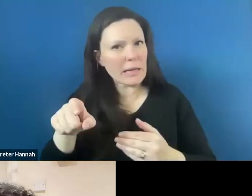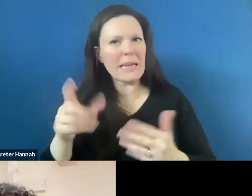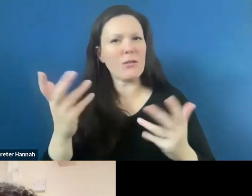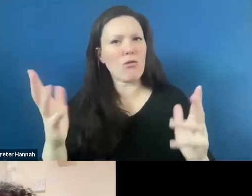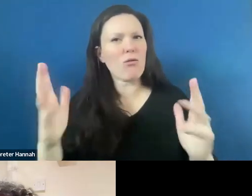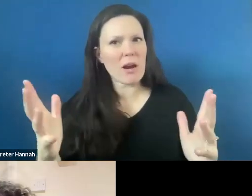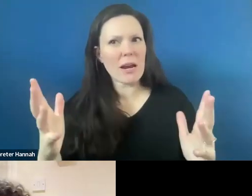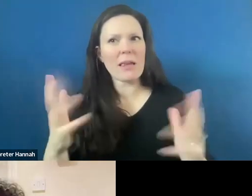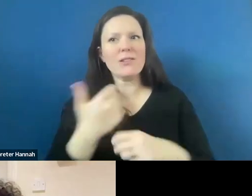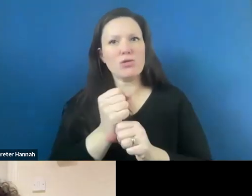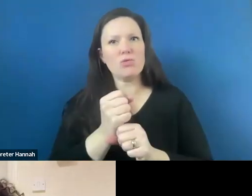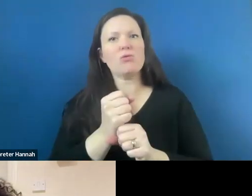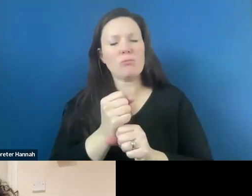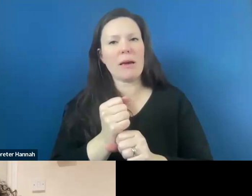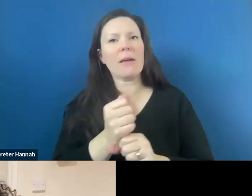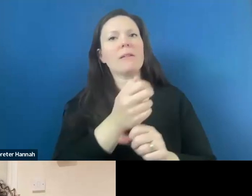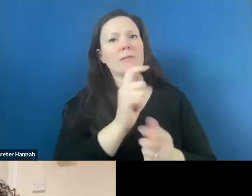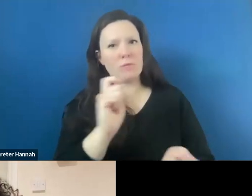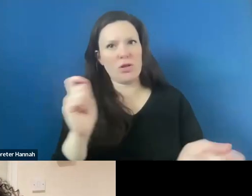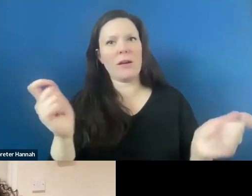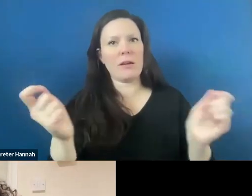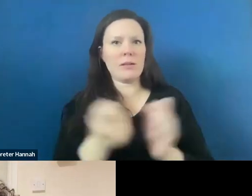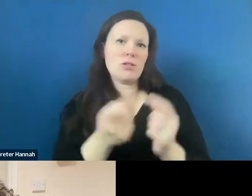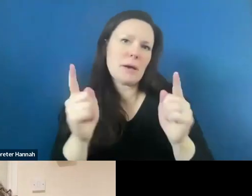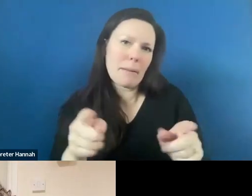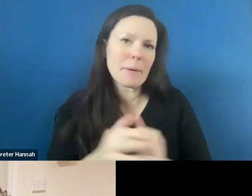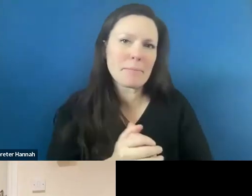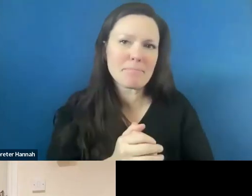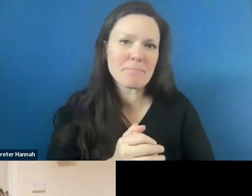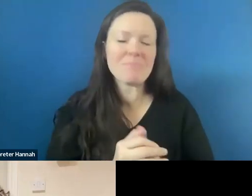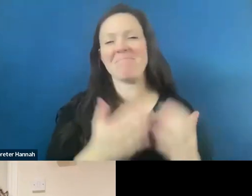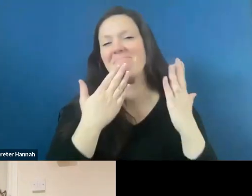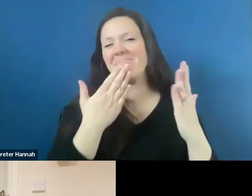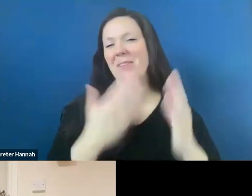making the energy transition. Thank you.